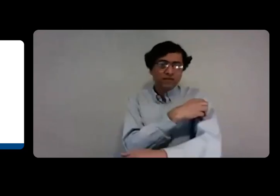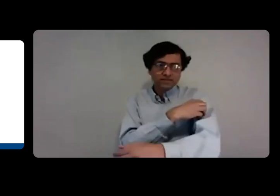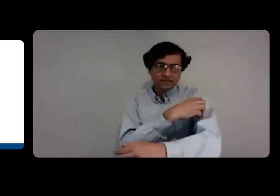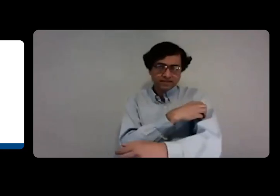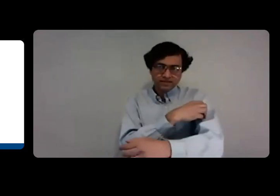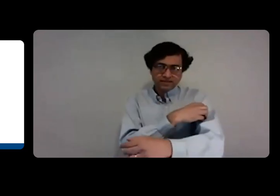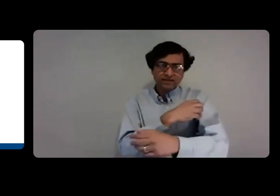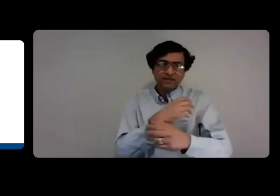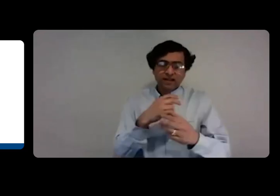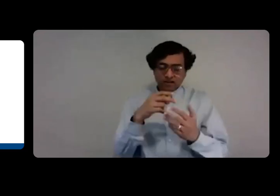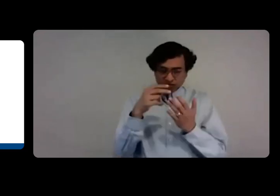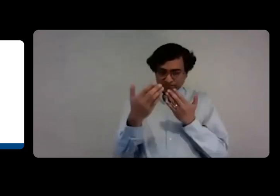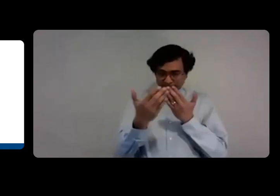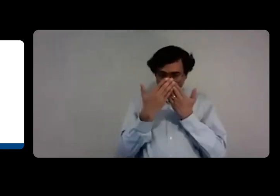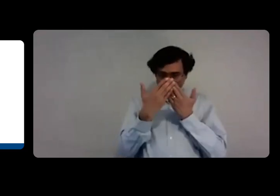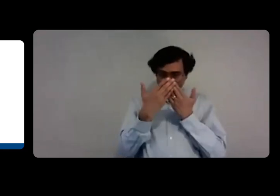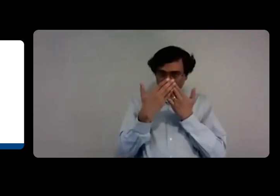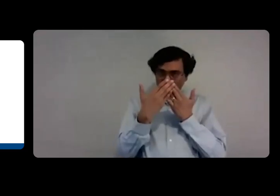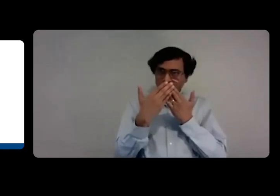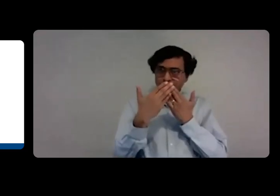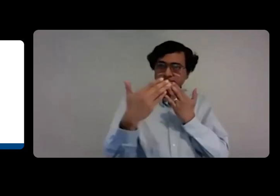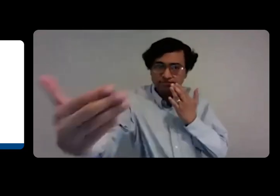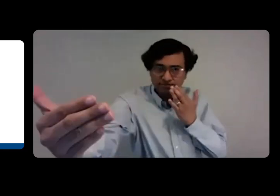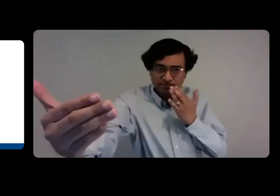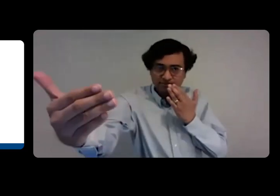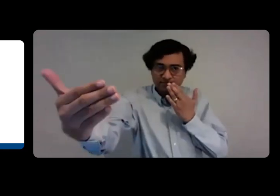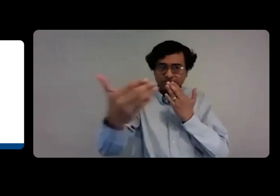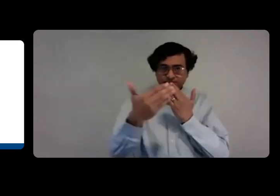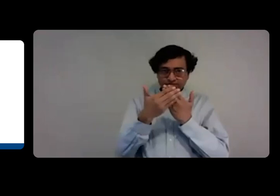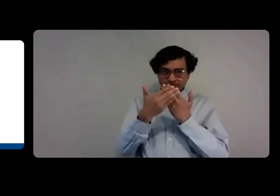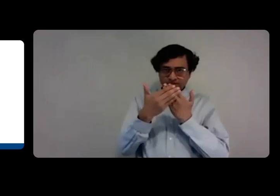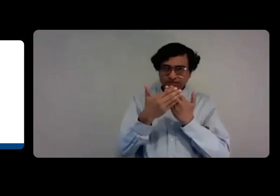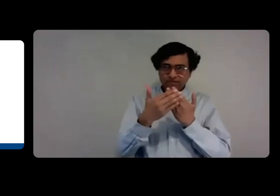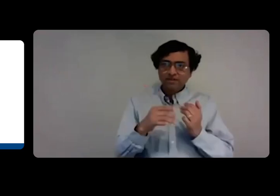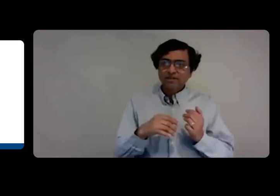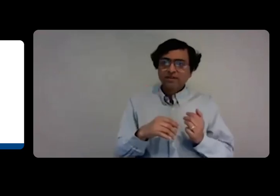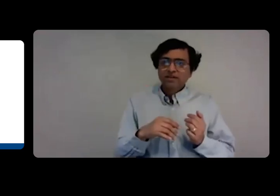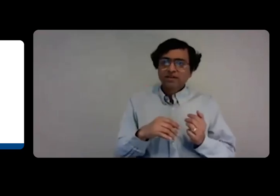There is the distance between various sources of information and the deaf student and the